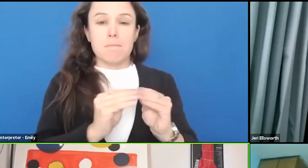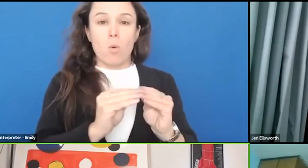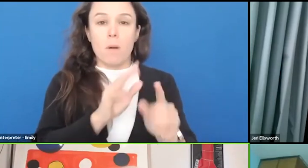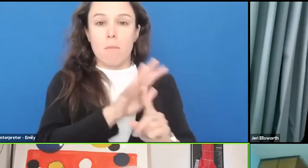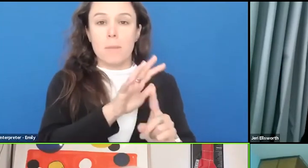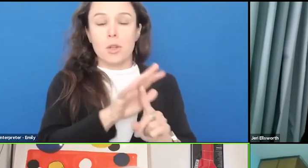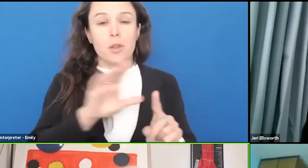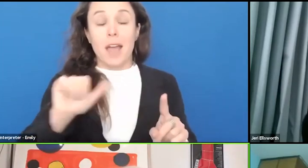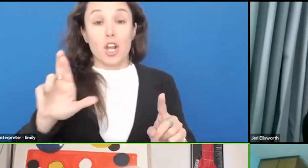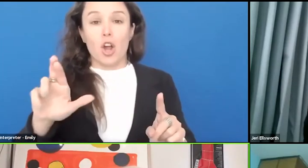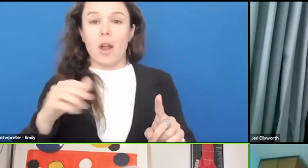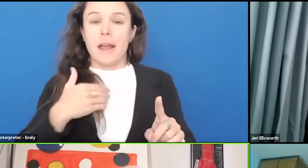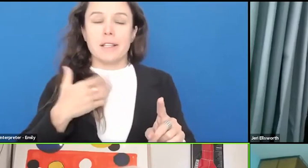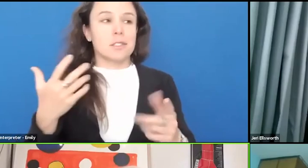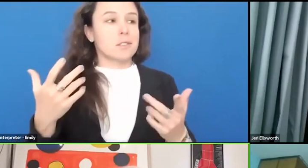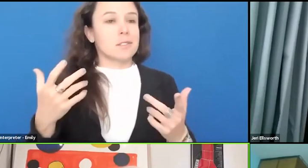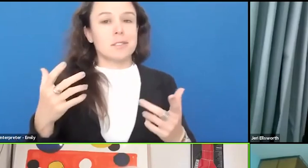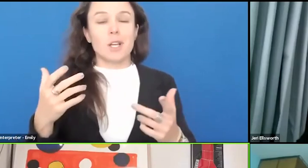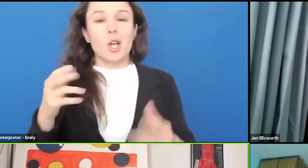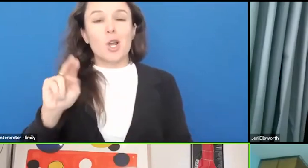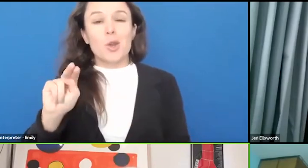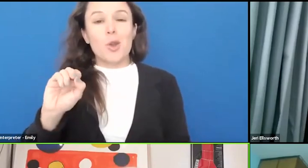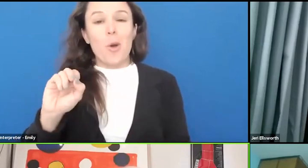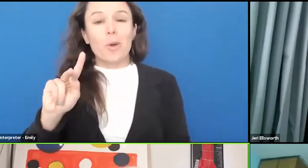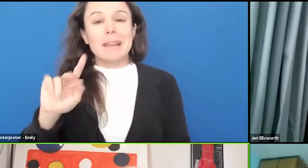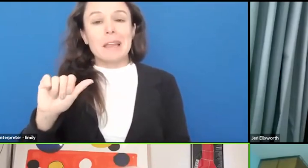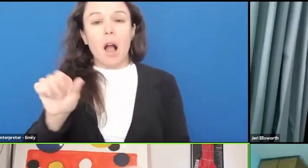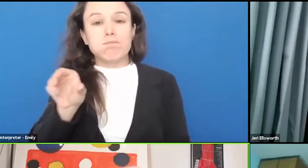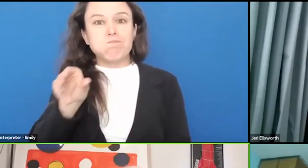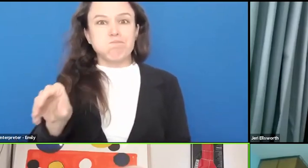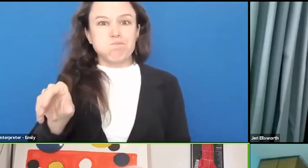a great place to take a certain Nokia model phone and plug it in with the connector,